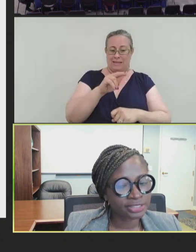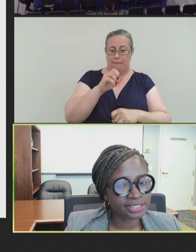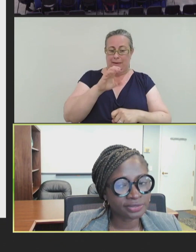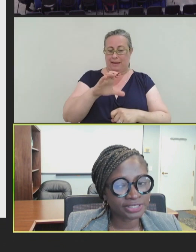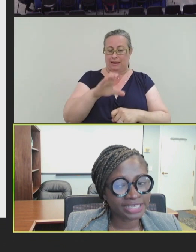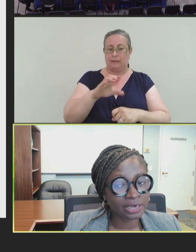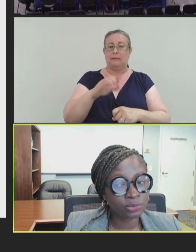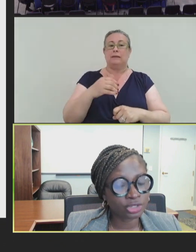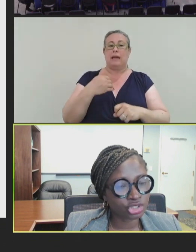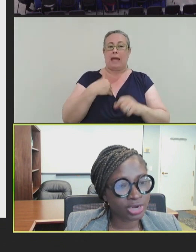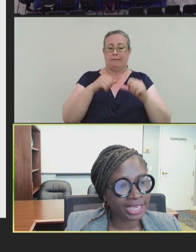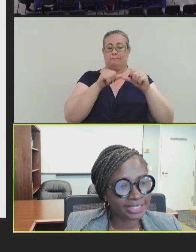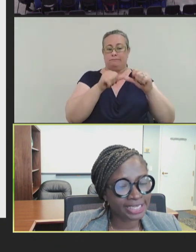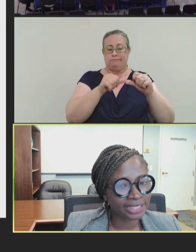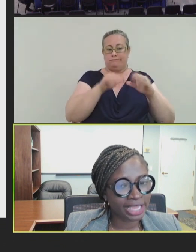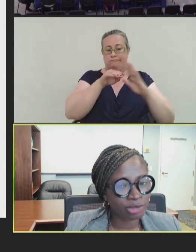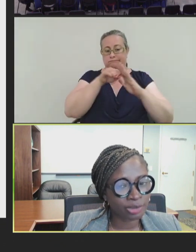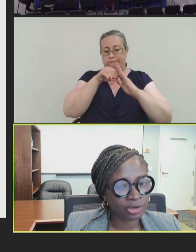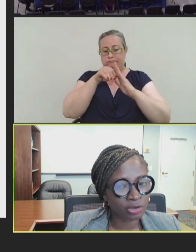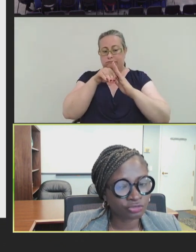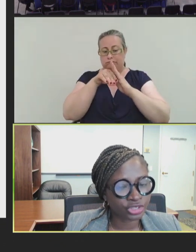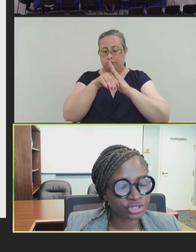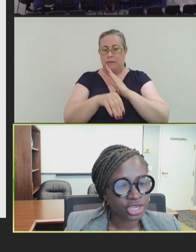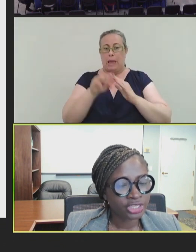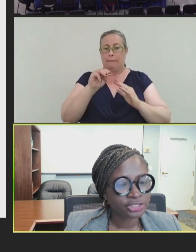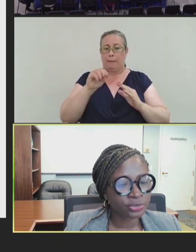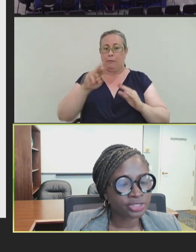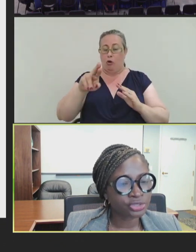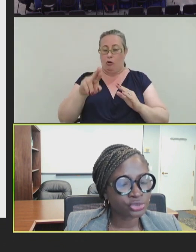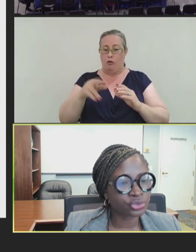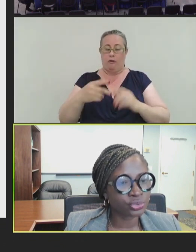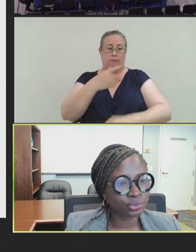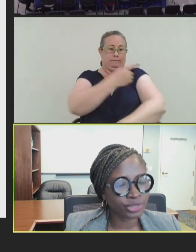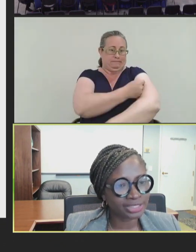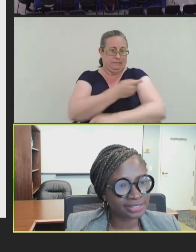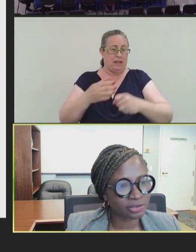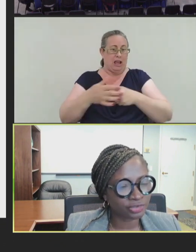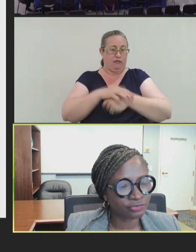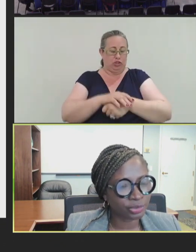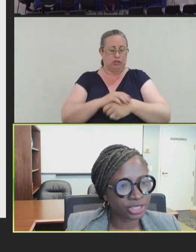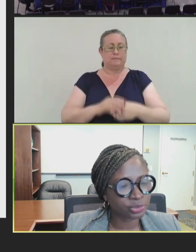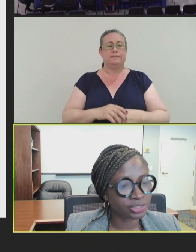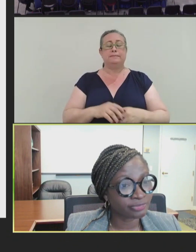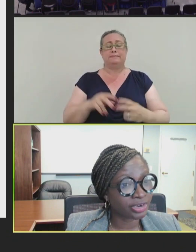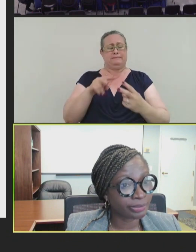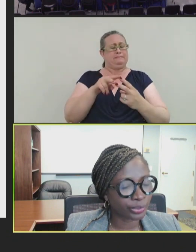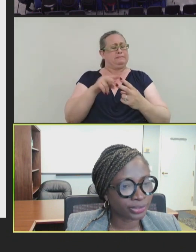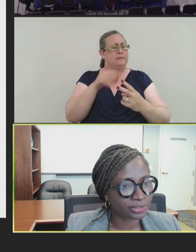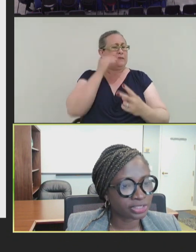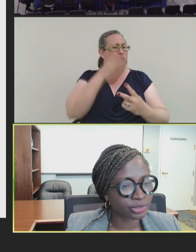continuous downward trend in the MMR coverage. So, these two pieces of information are very important